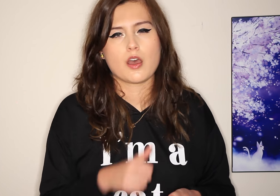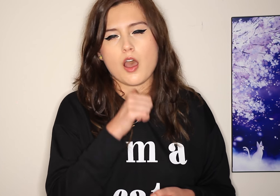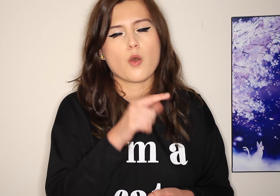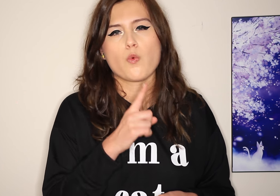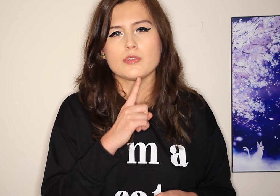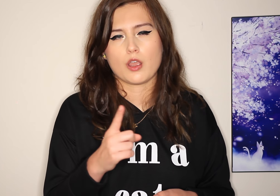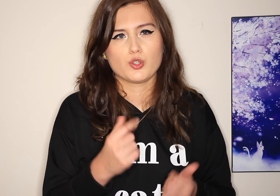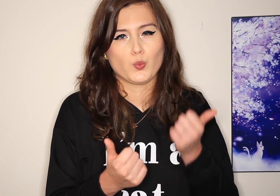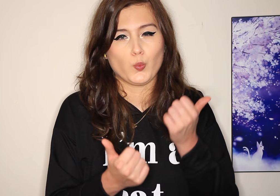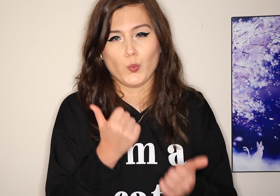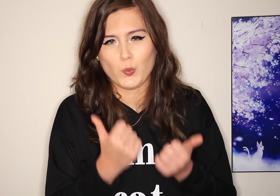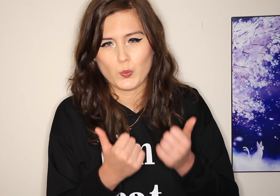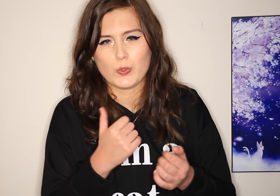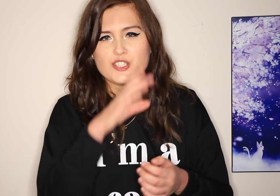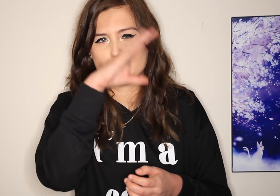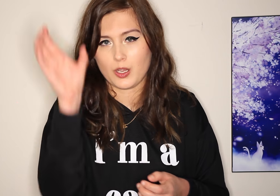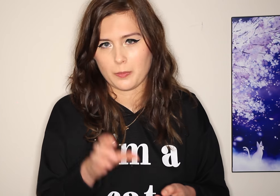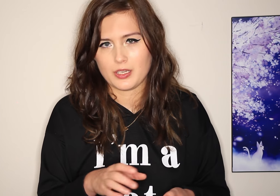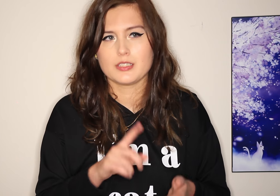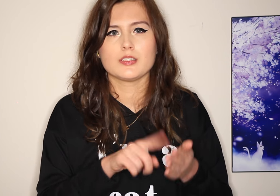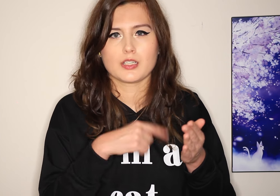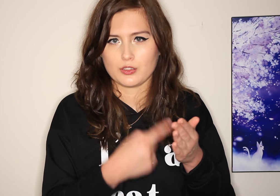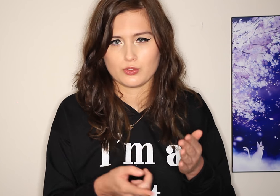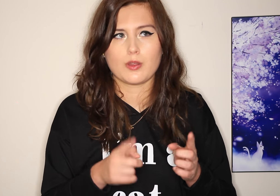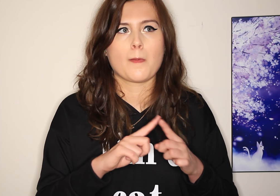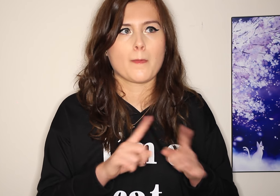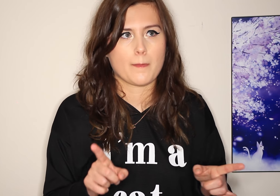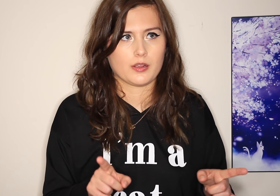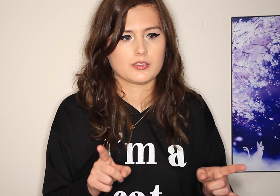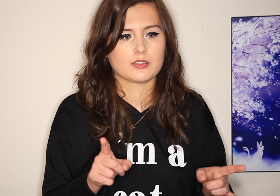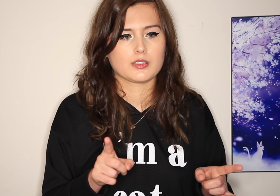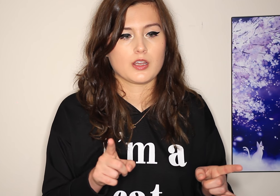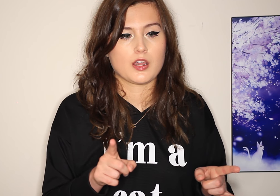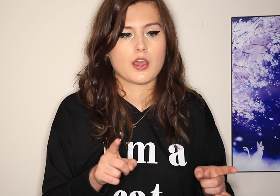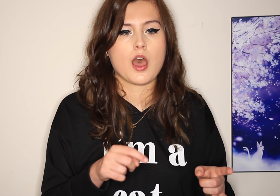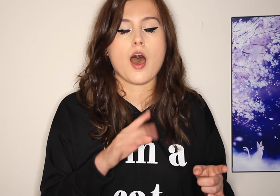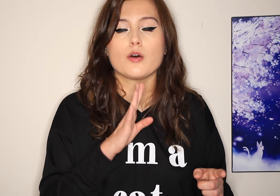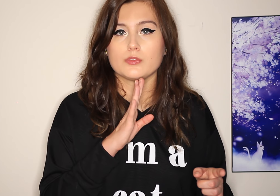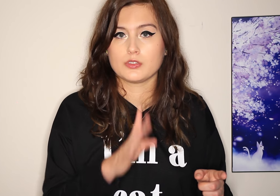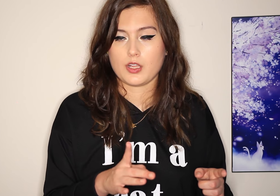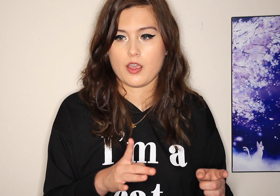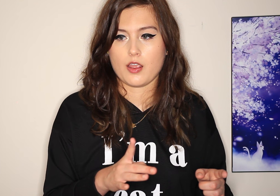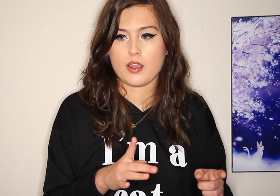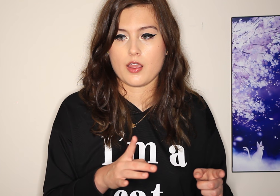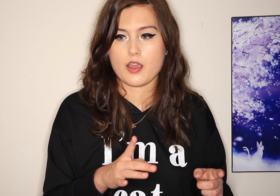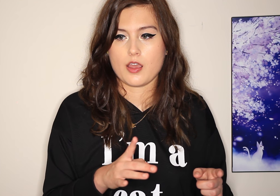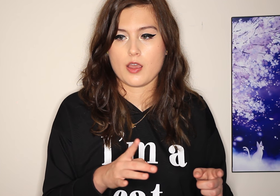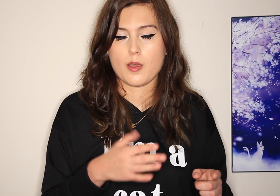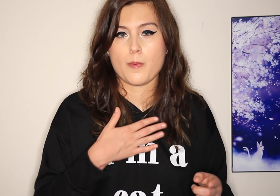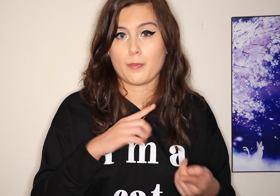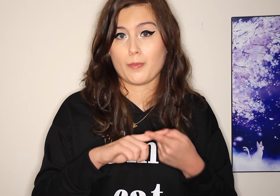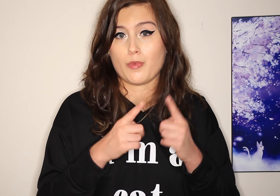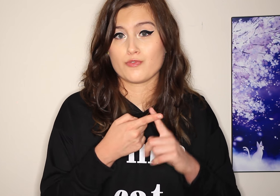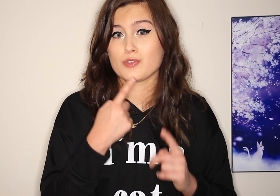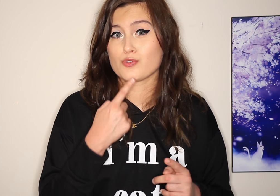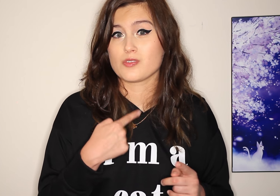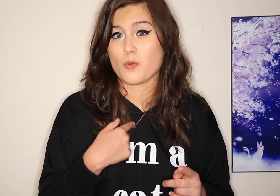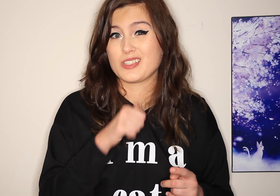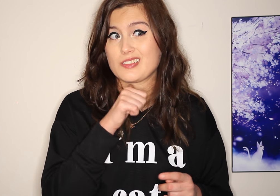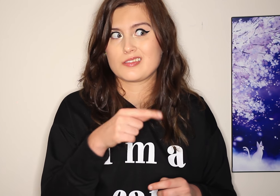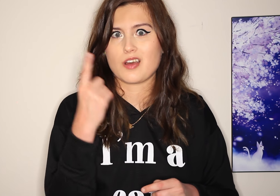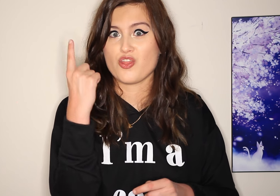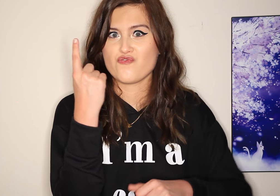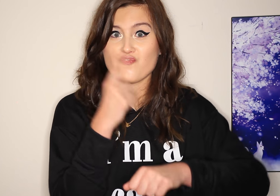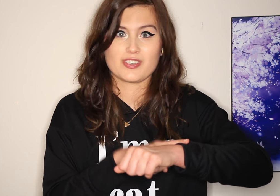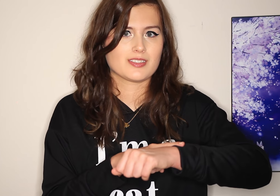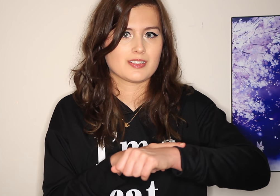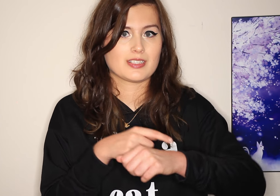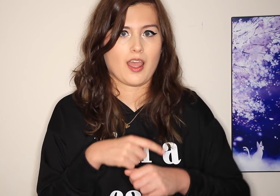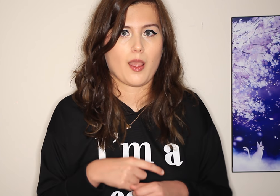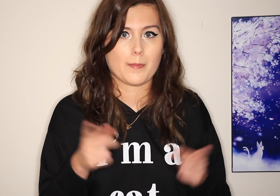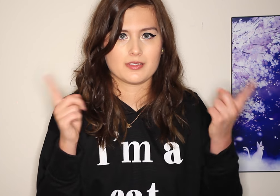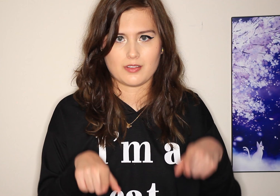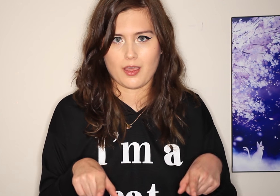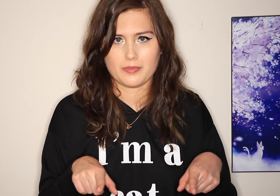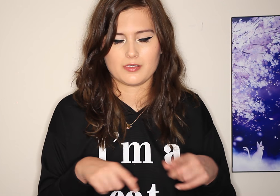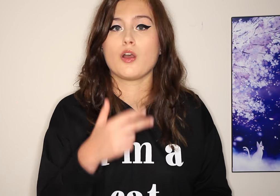I won’t tell you which company canceled, but I will say that my friends told me it’s not the first time it’s happened.